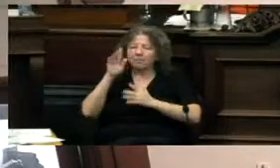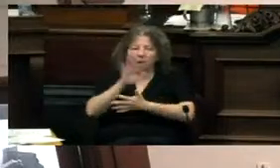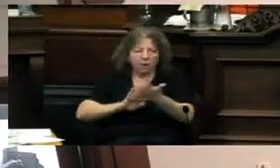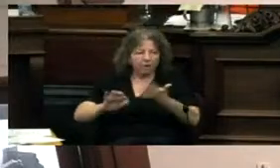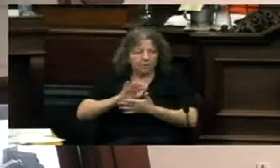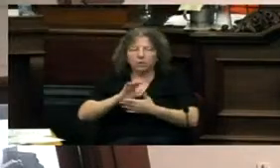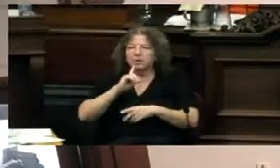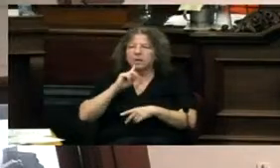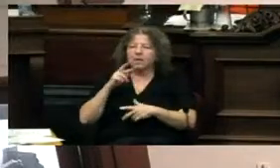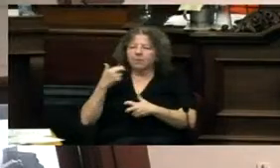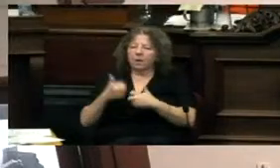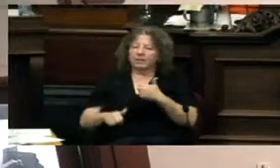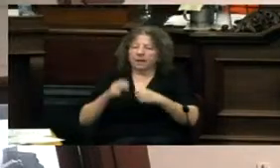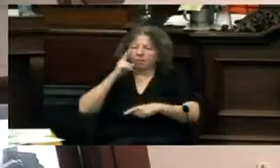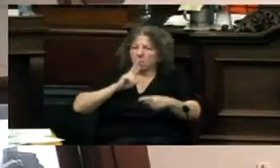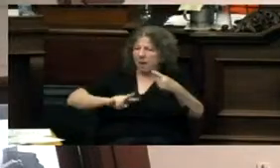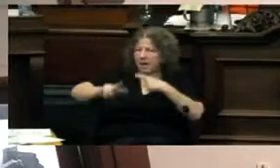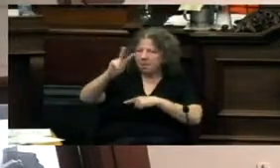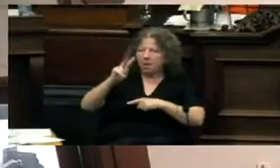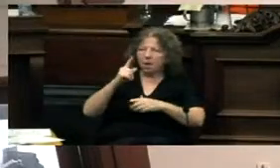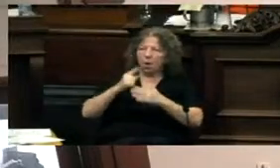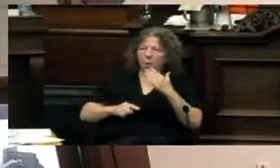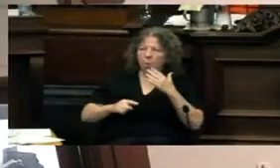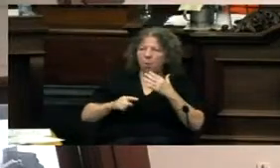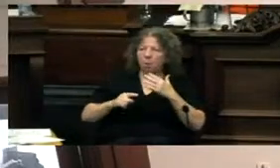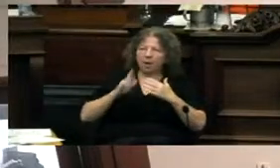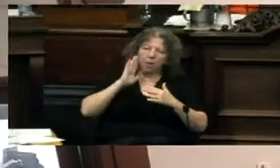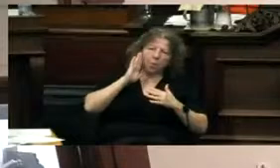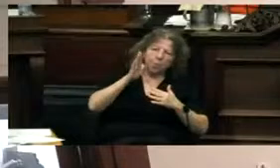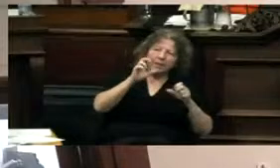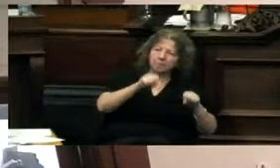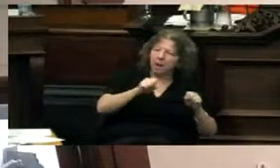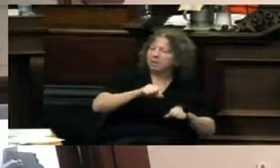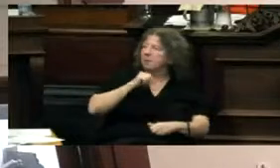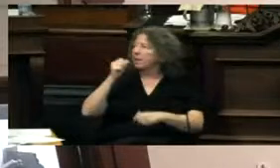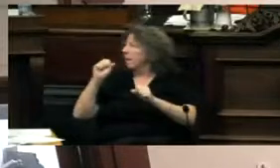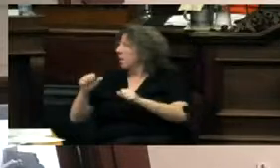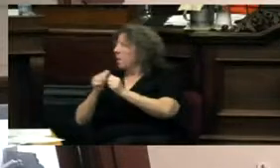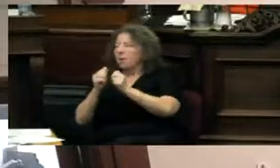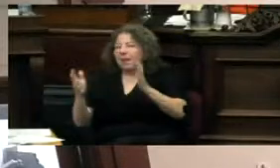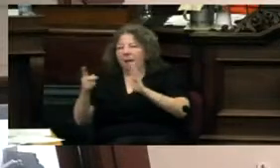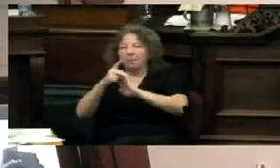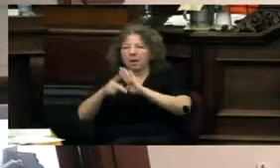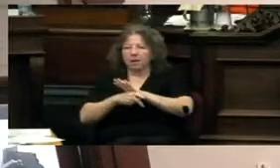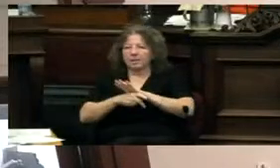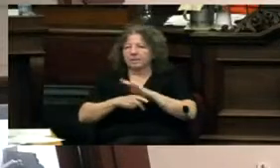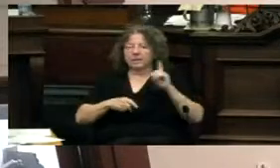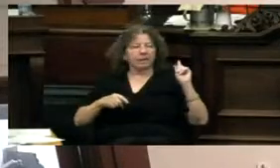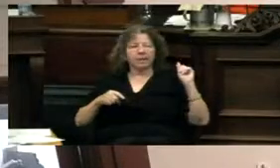there's no like rule. And it's so confusing and hard to